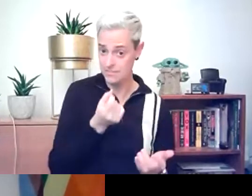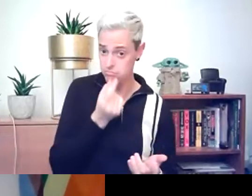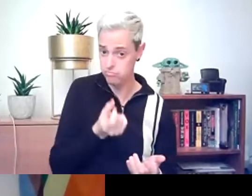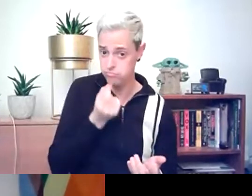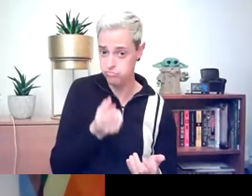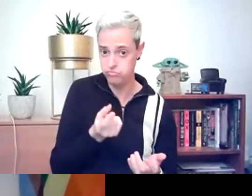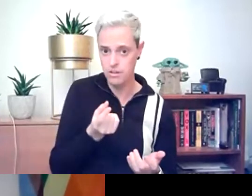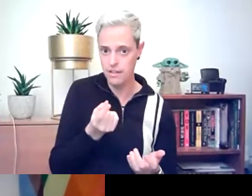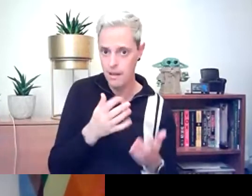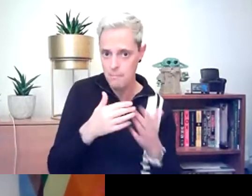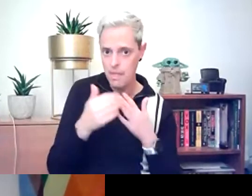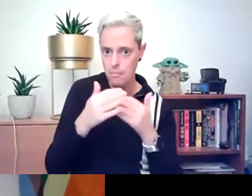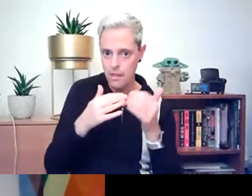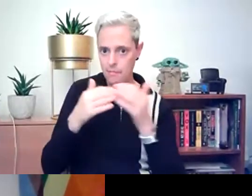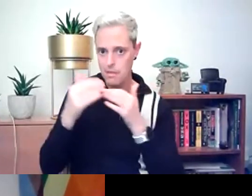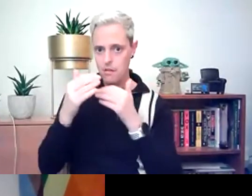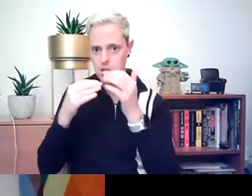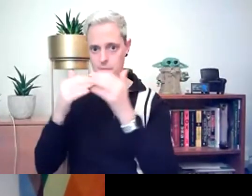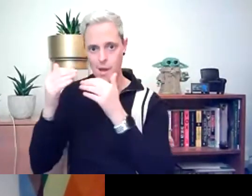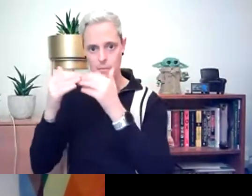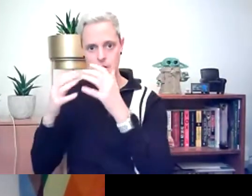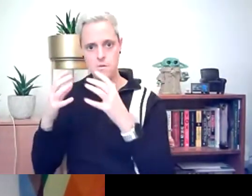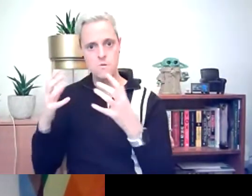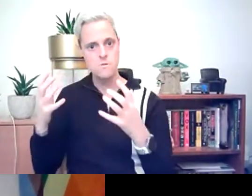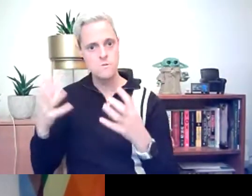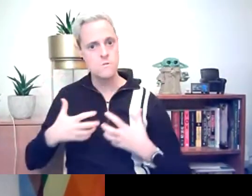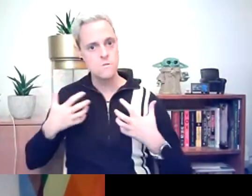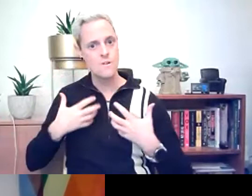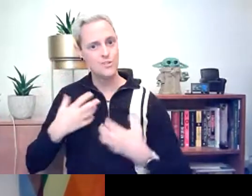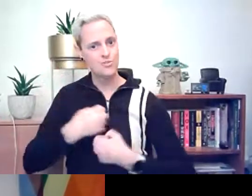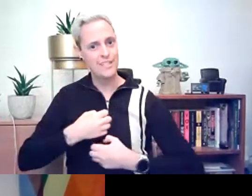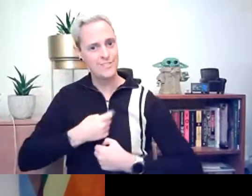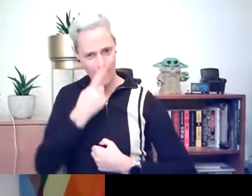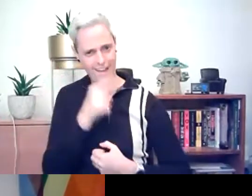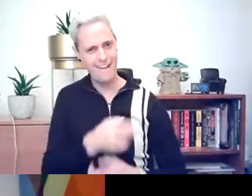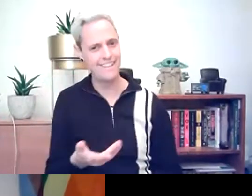and they can become quite stressful for people. And what would your sort of advice or guidance